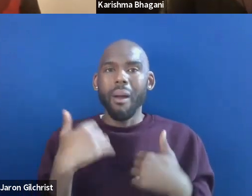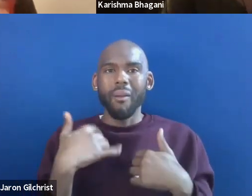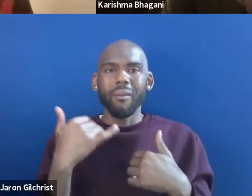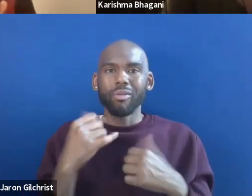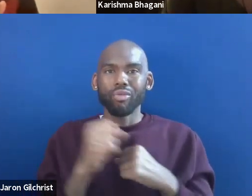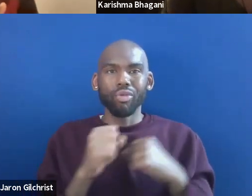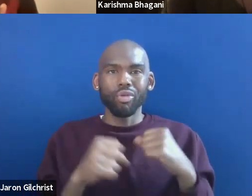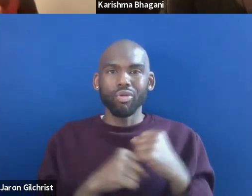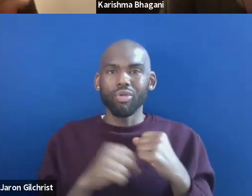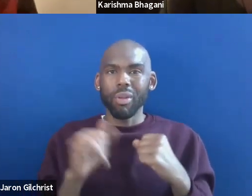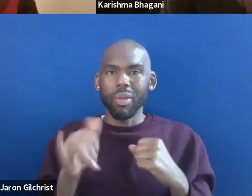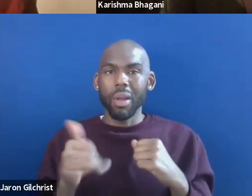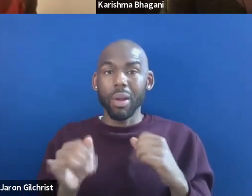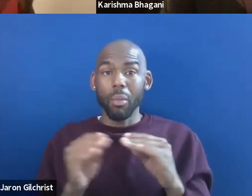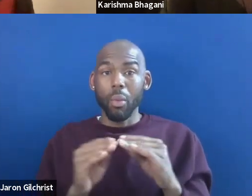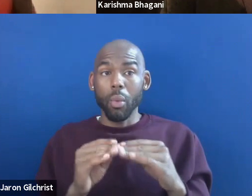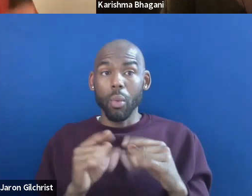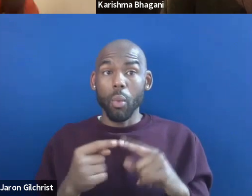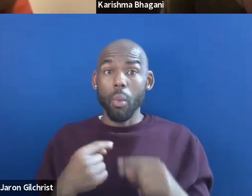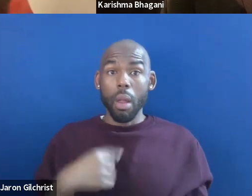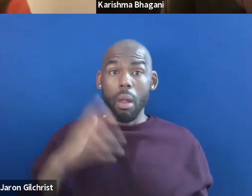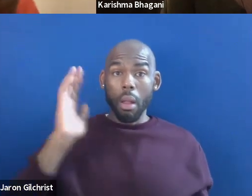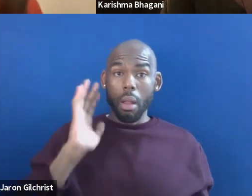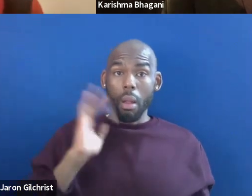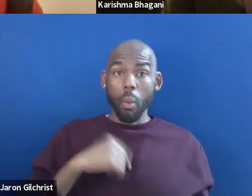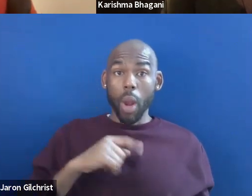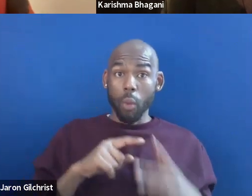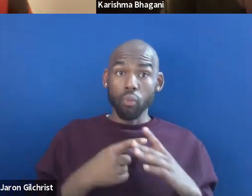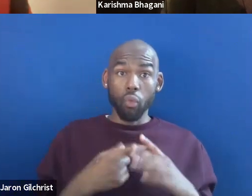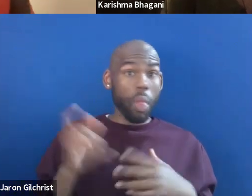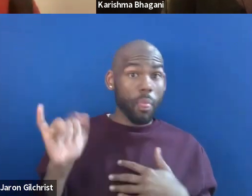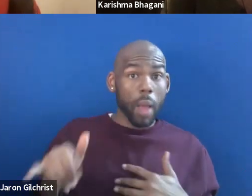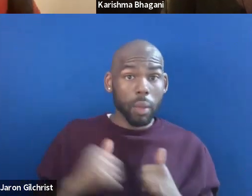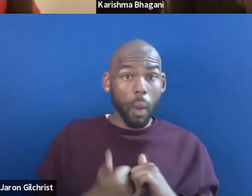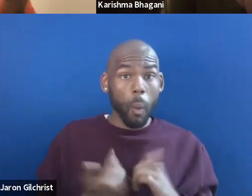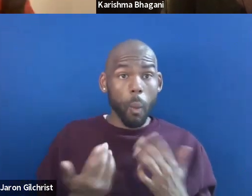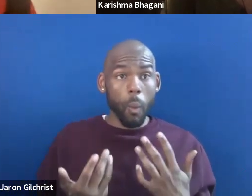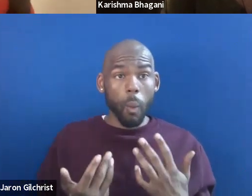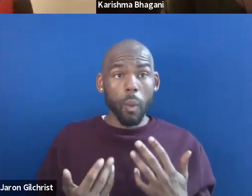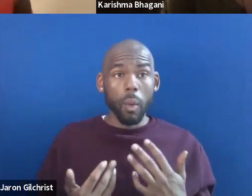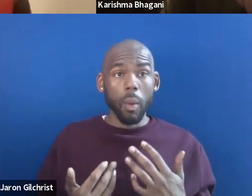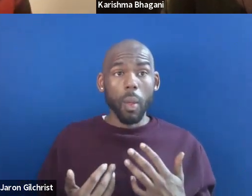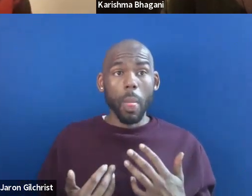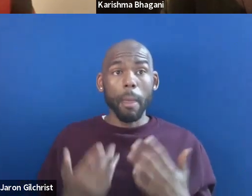Whereas in my time when I was entering actually that's was how you would, you know, propose your work